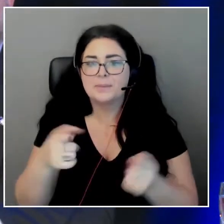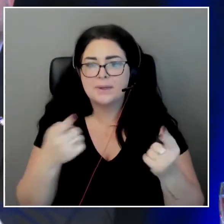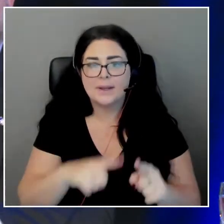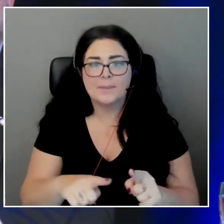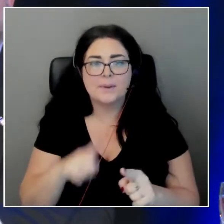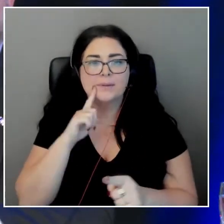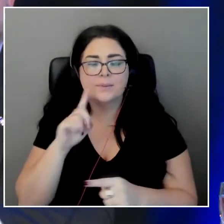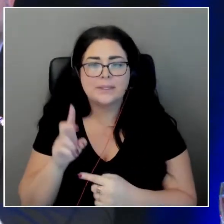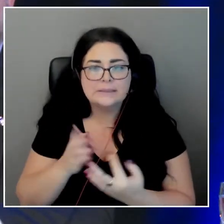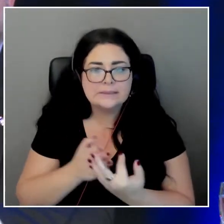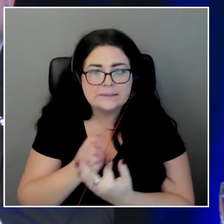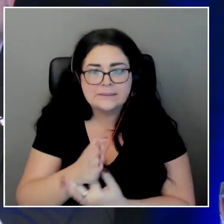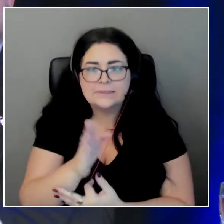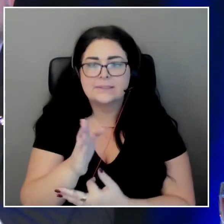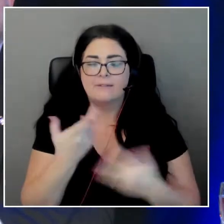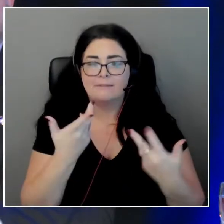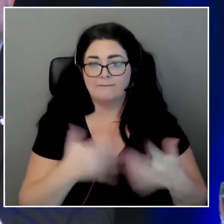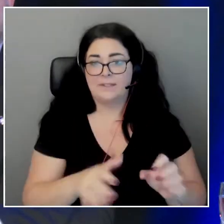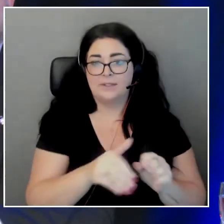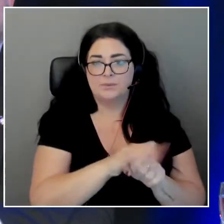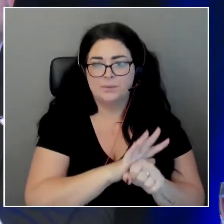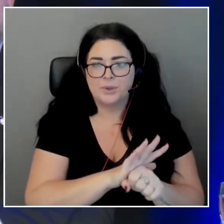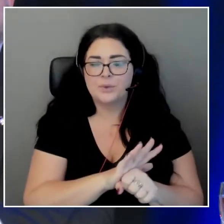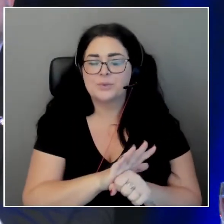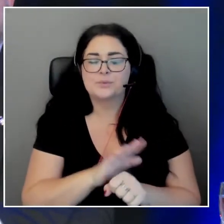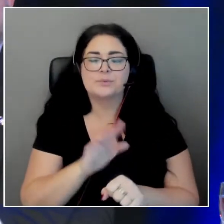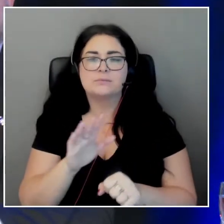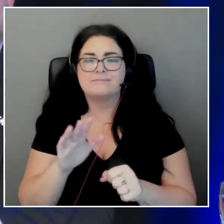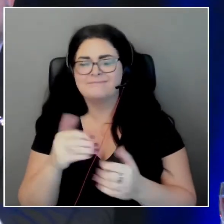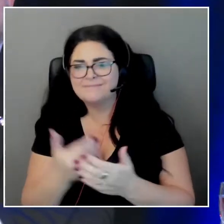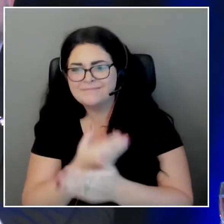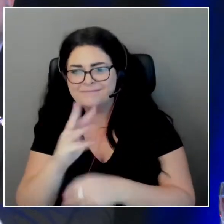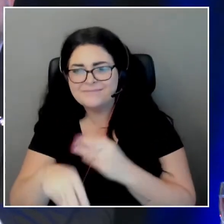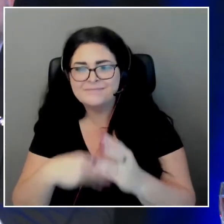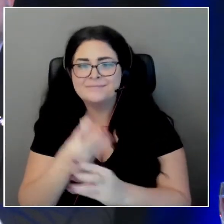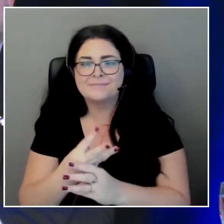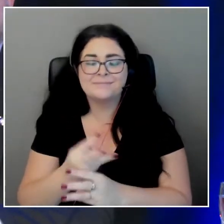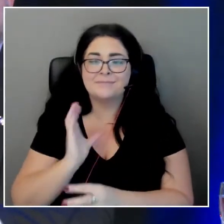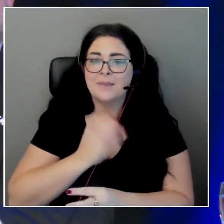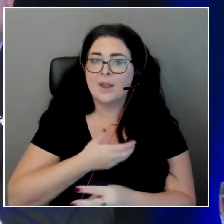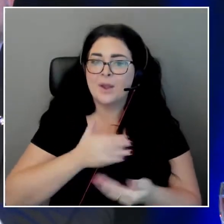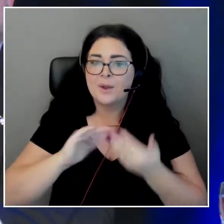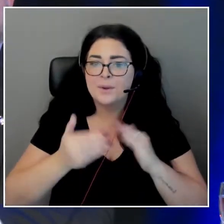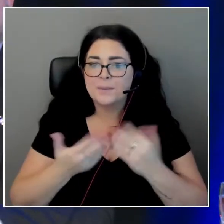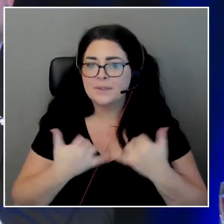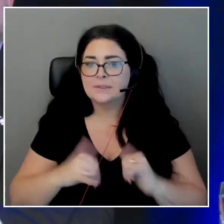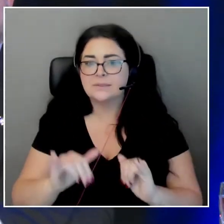pandemic world and as our communities continue to experience the power of nature.